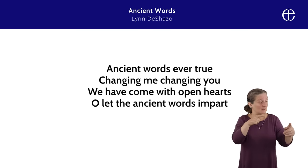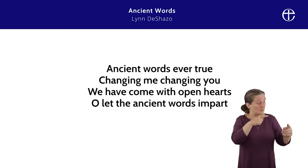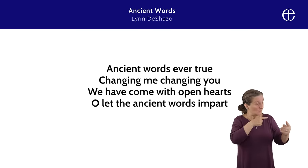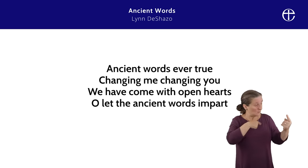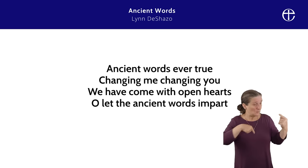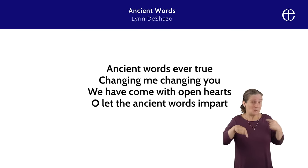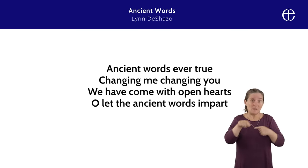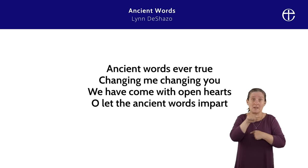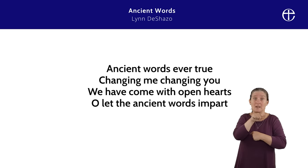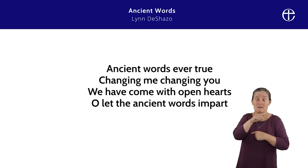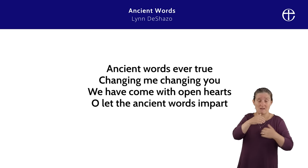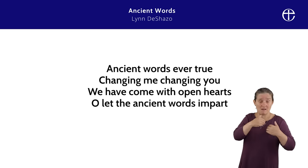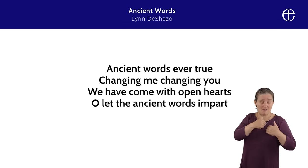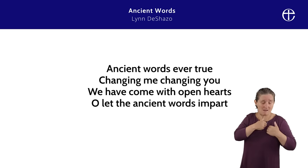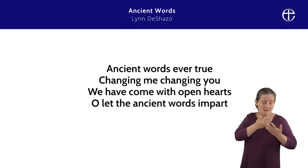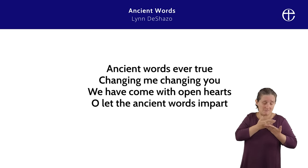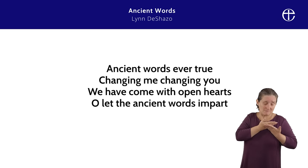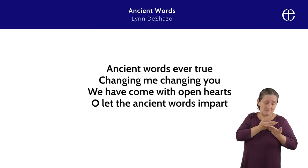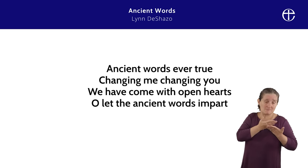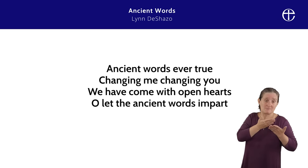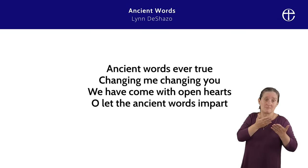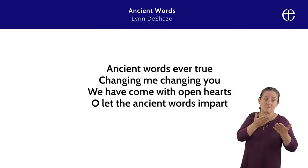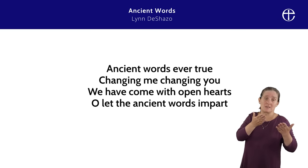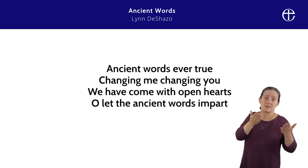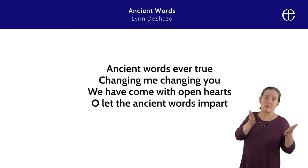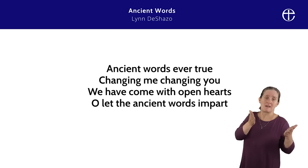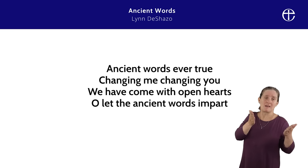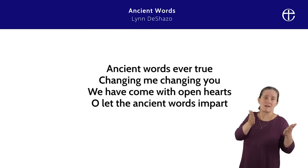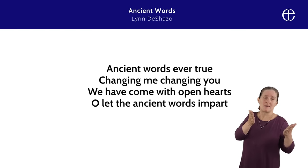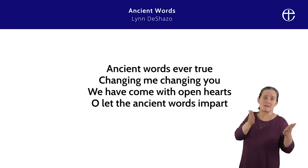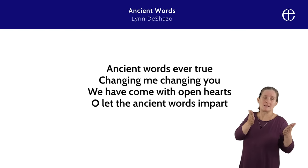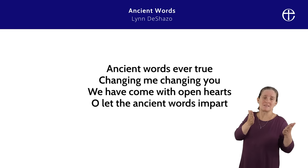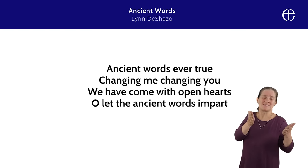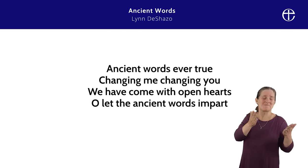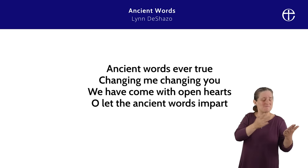We have come with open hearts